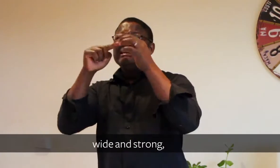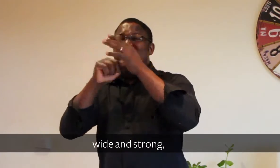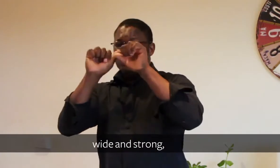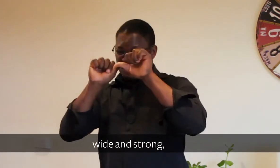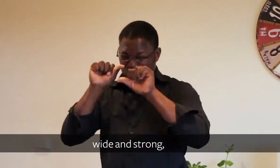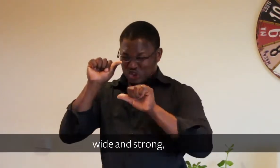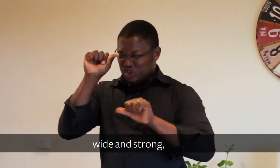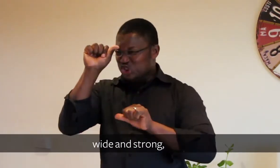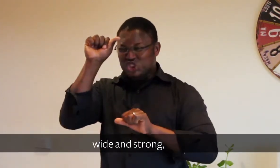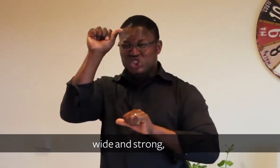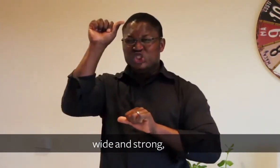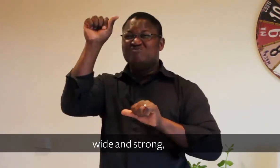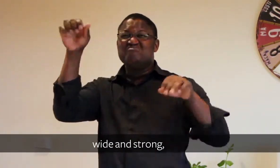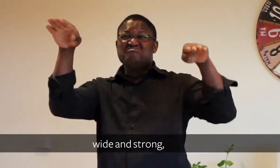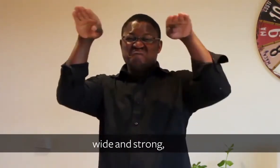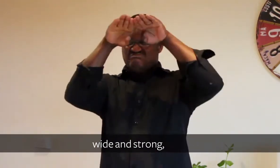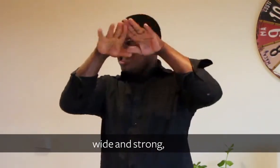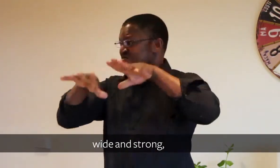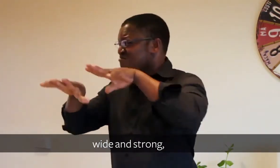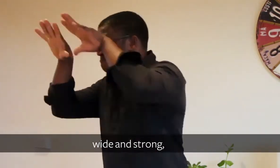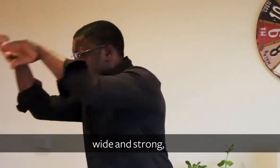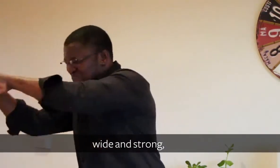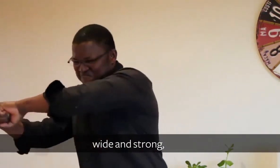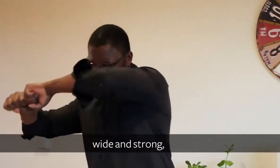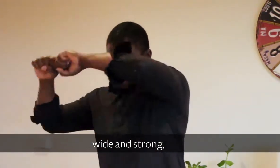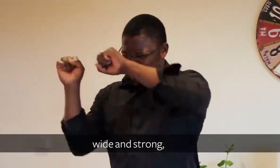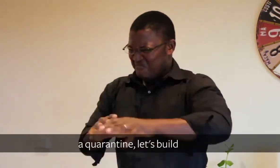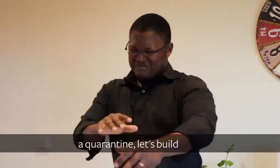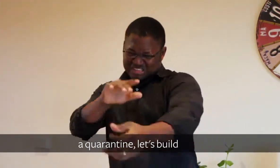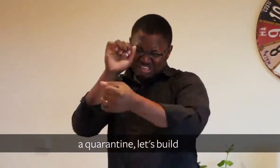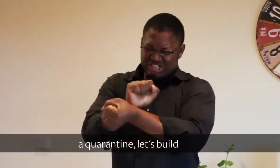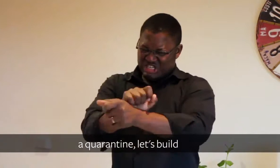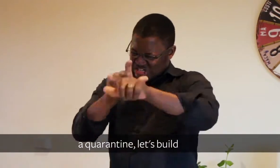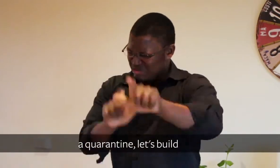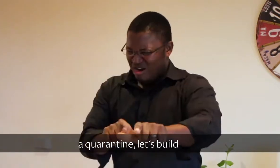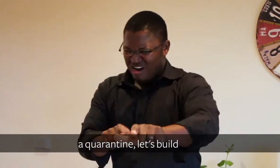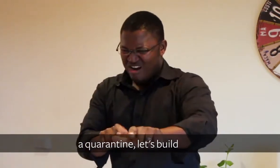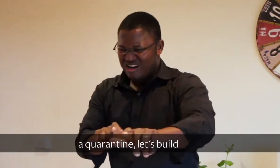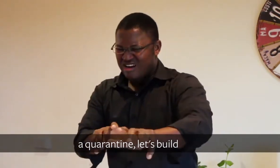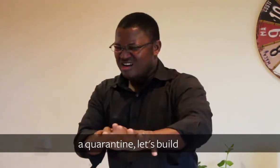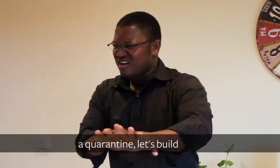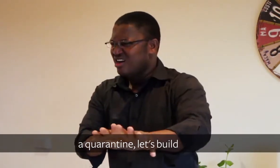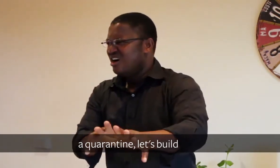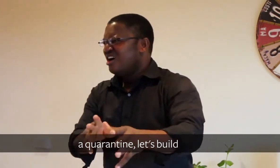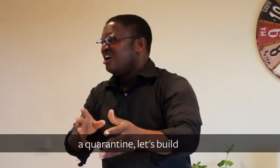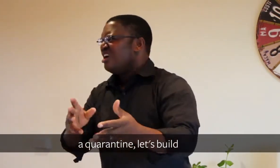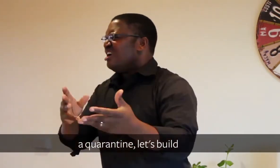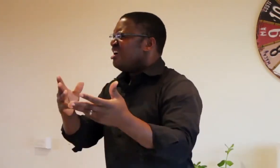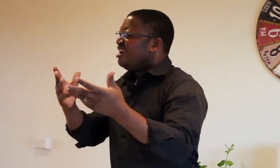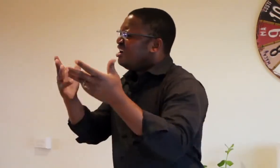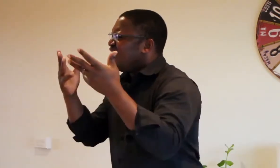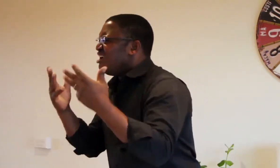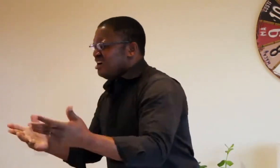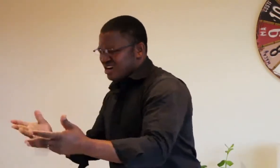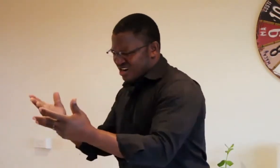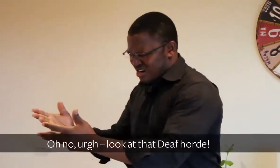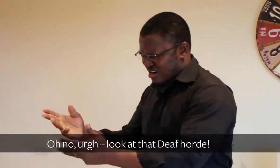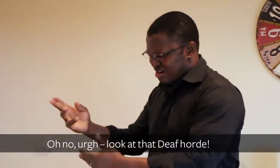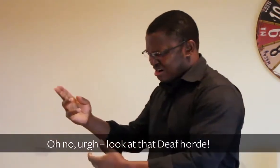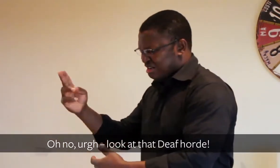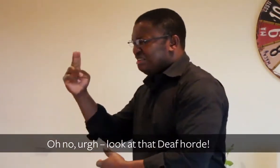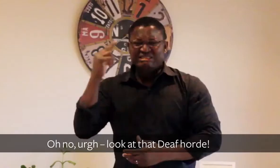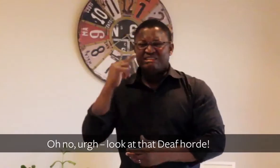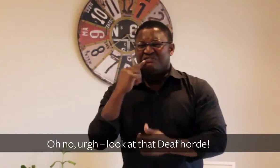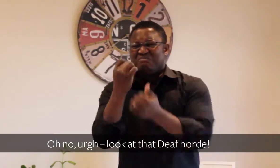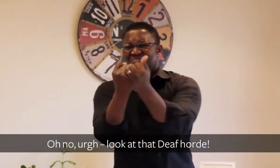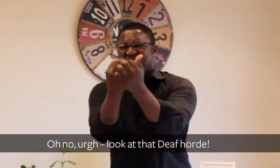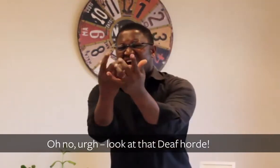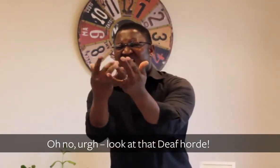Oh no, look at